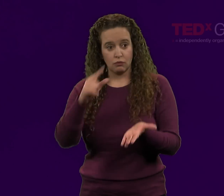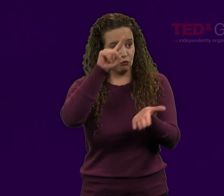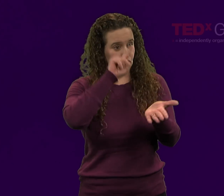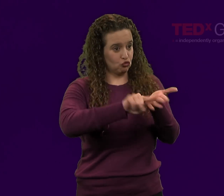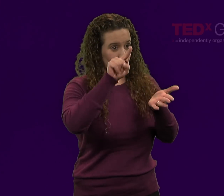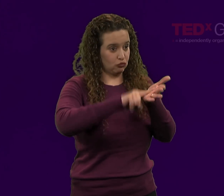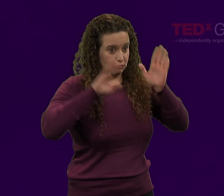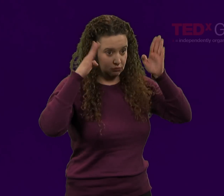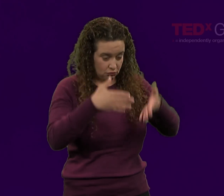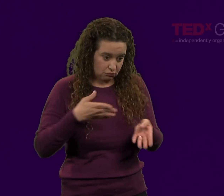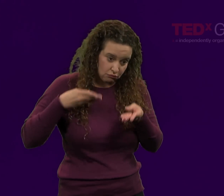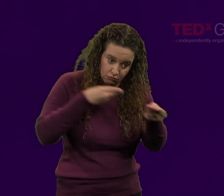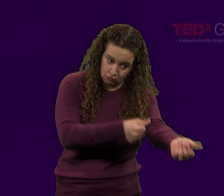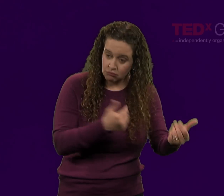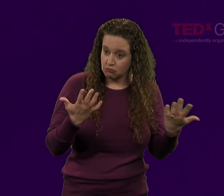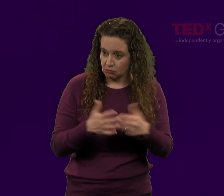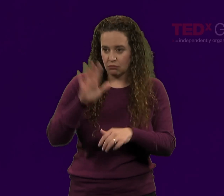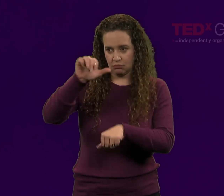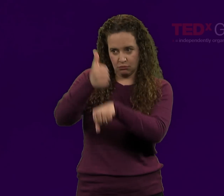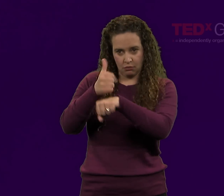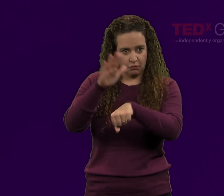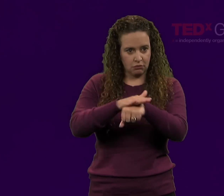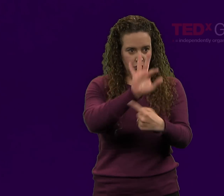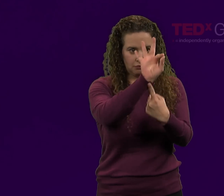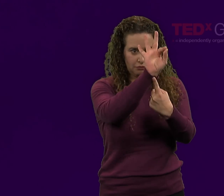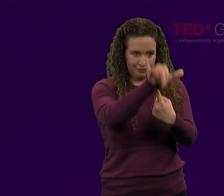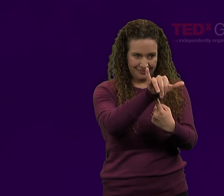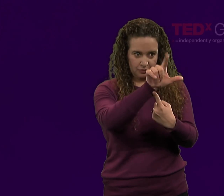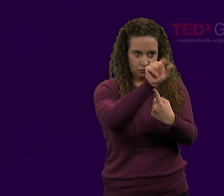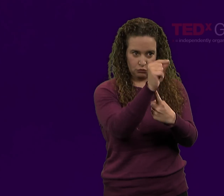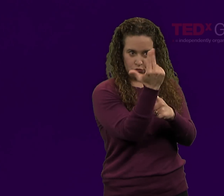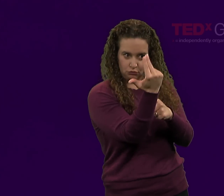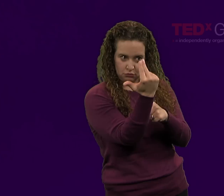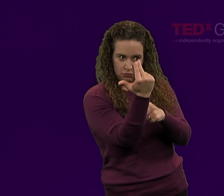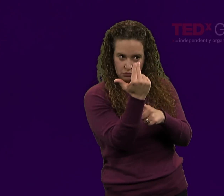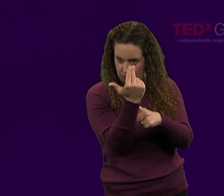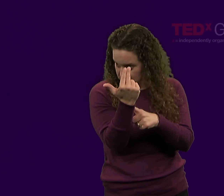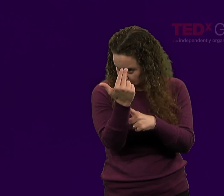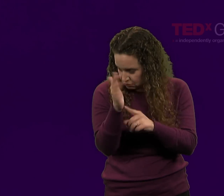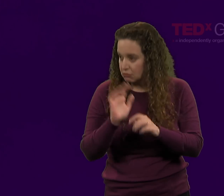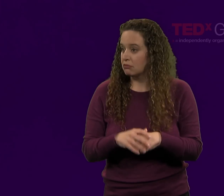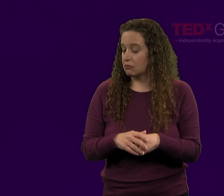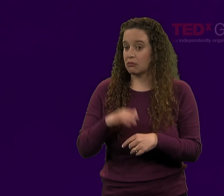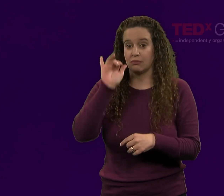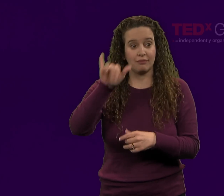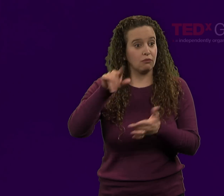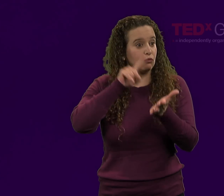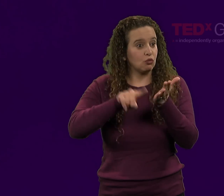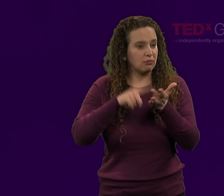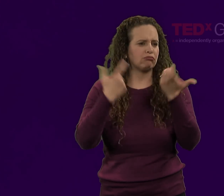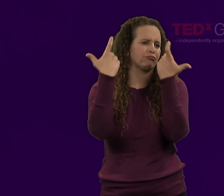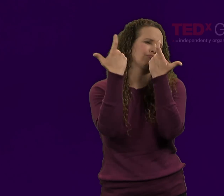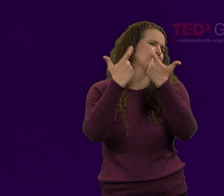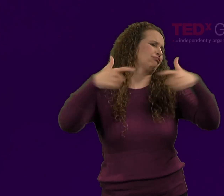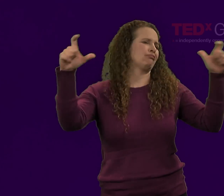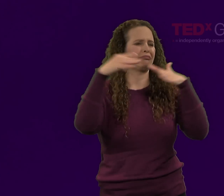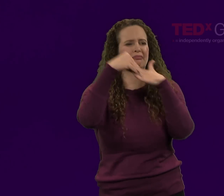If we look at the amount of money that's spent on research, we can look at FY2013 budget numbers to better understand the exact amount.